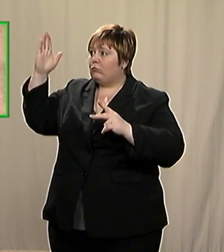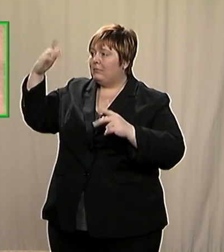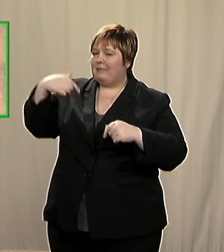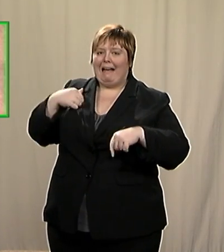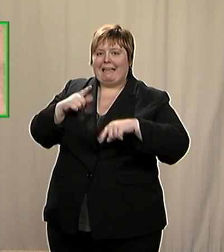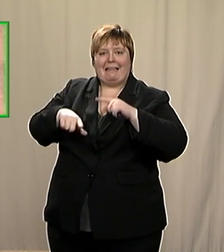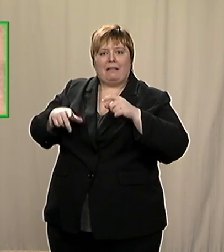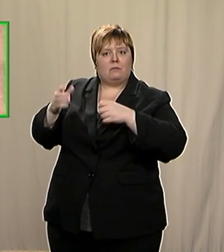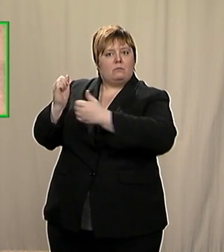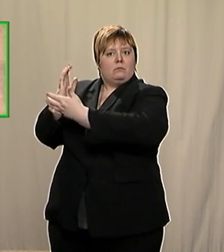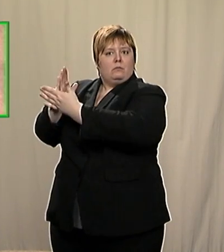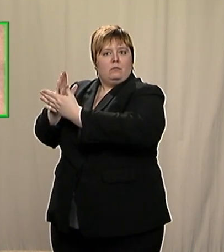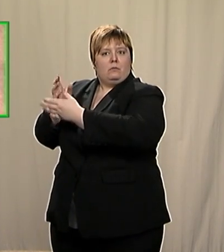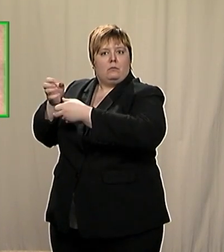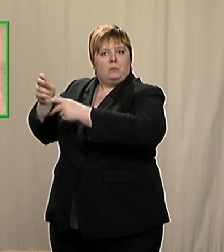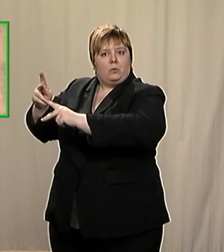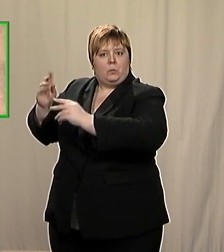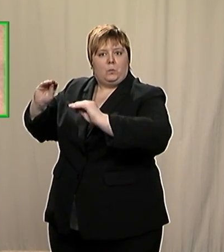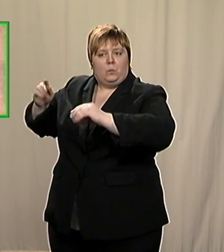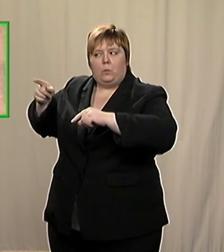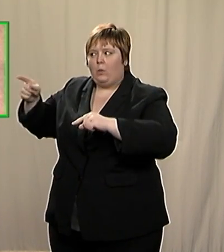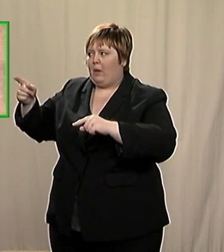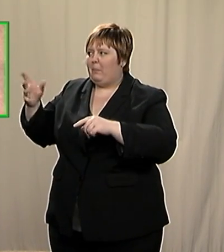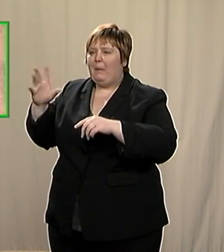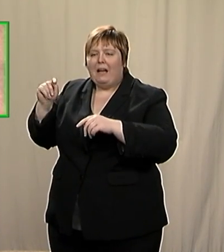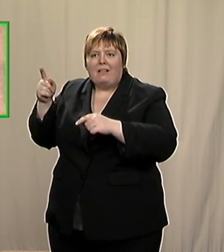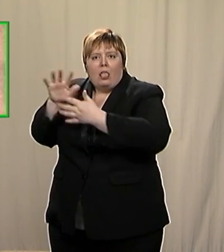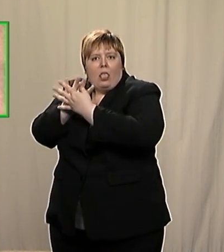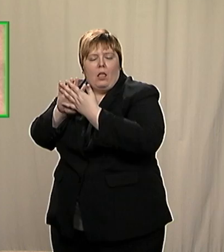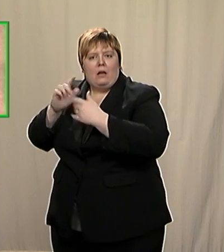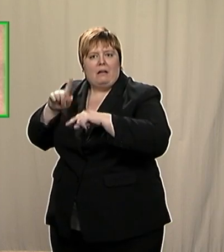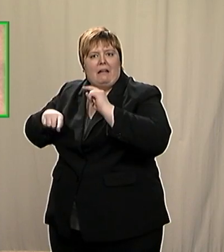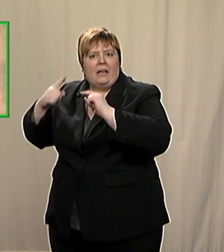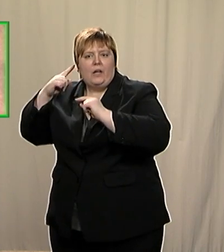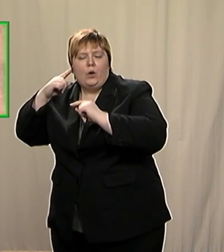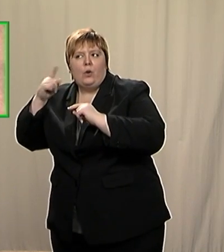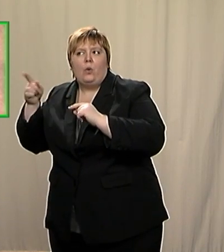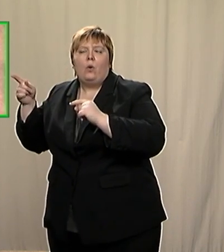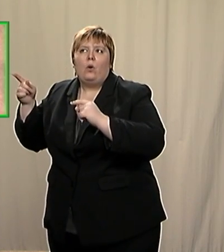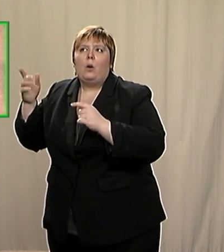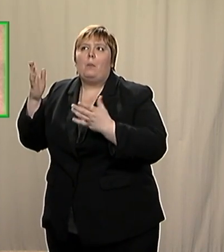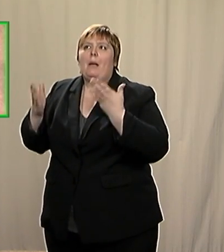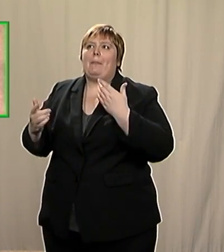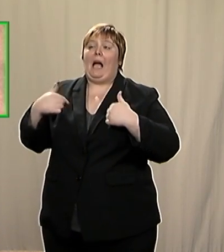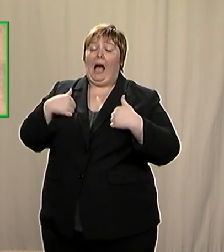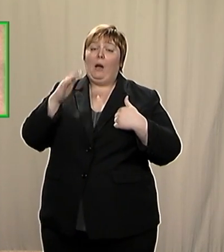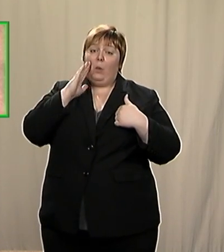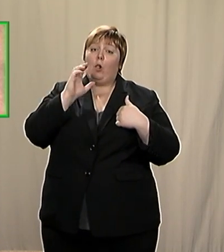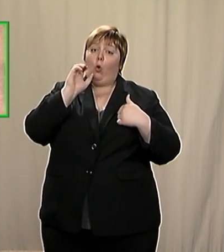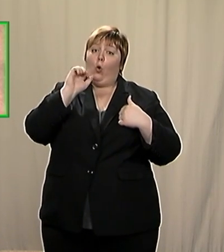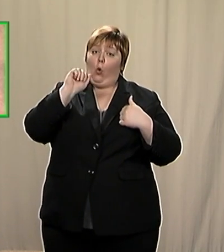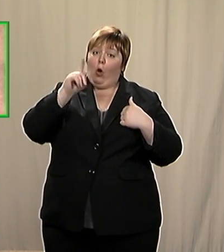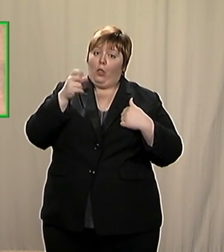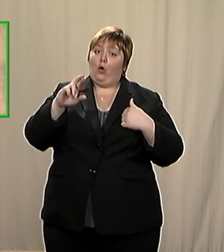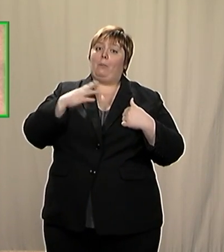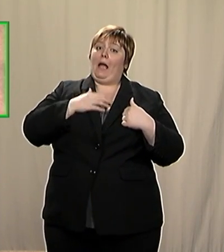but there's a problem with the source message. It's muddled. I might communicate and offer statements to the deaf person.